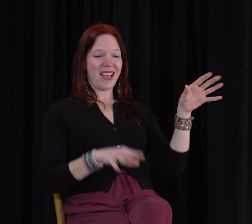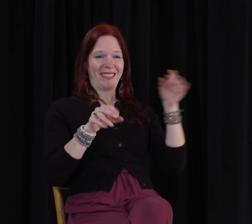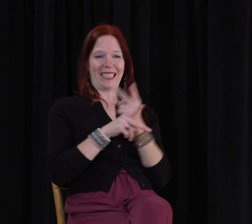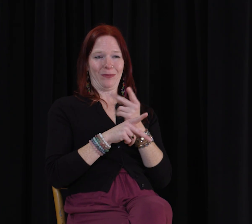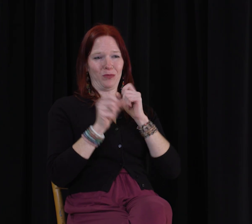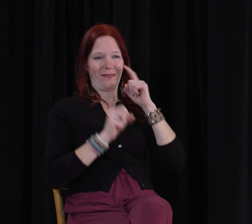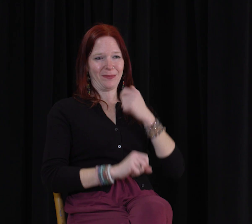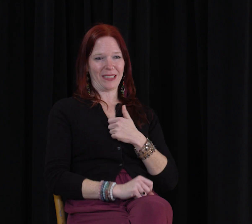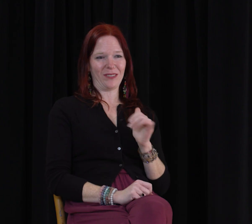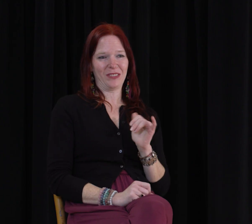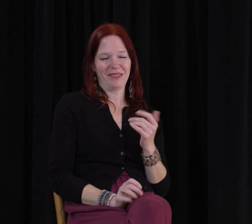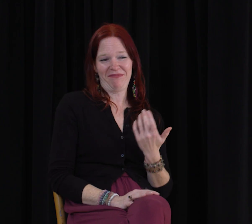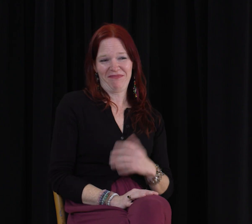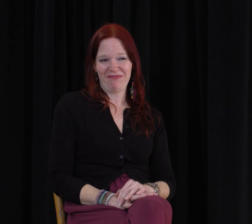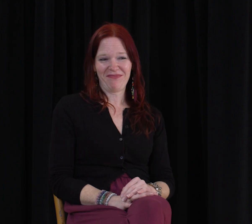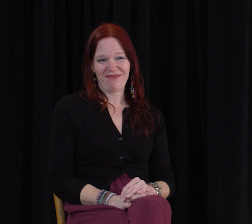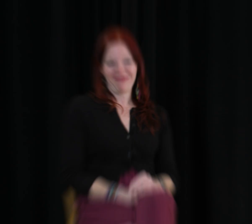And sometimes I keep some for myself, too.